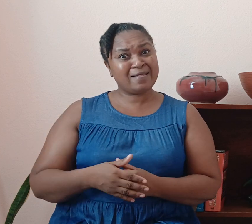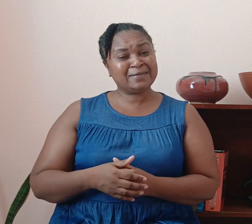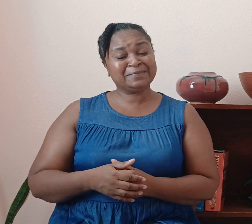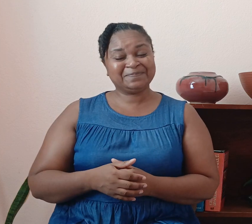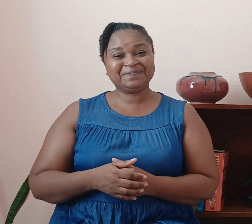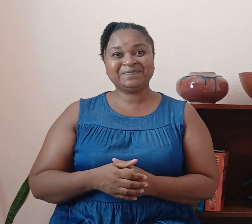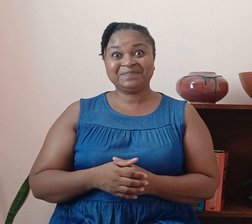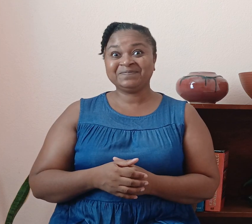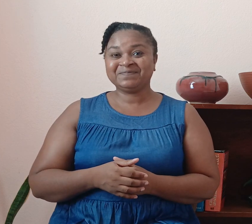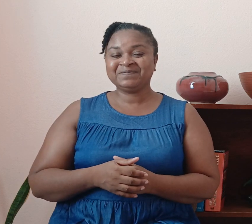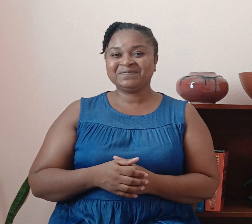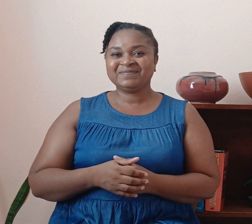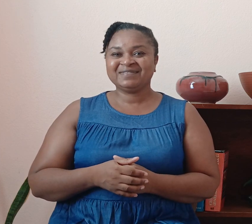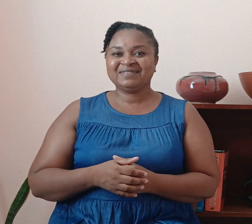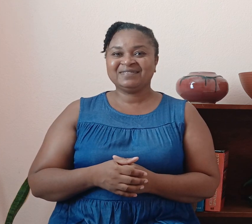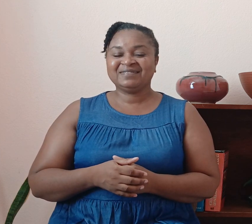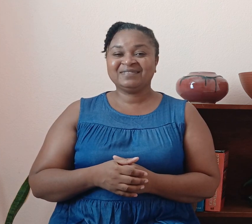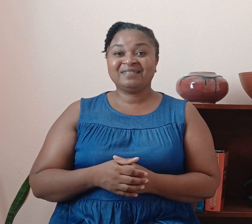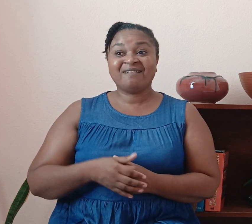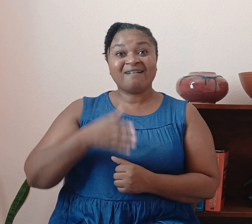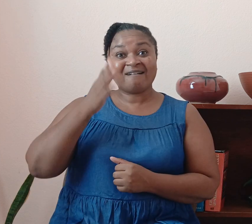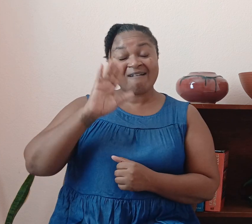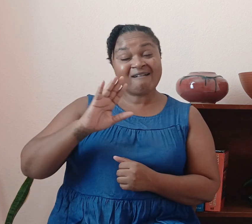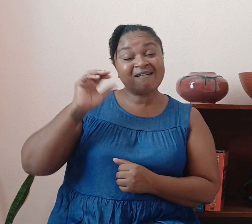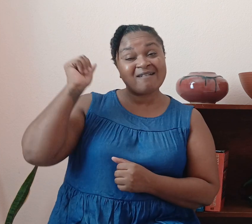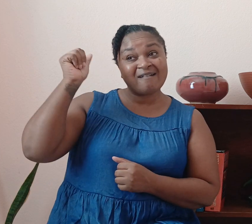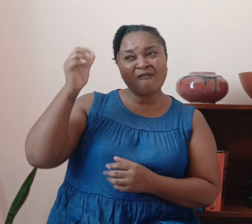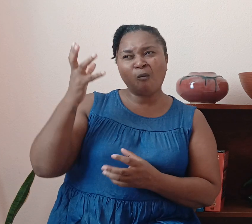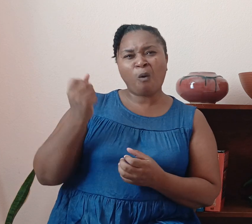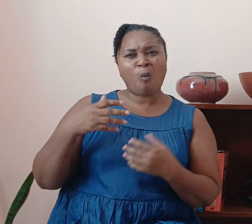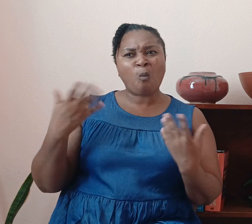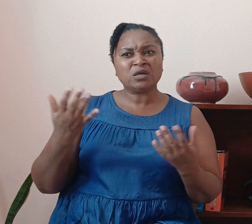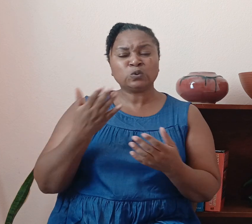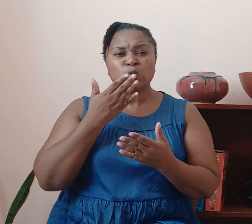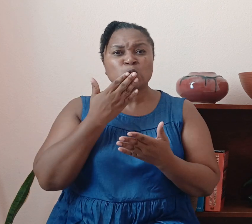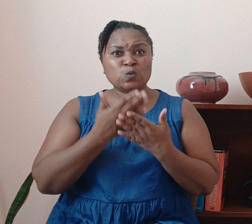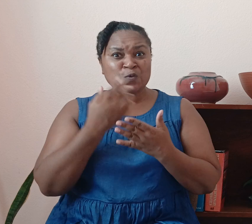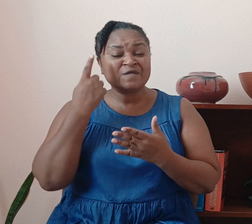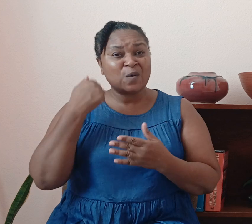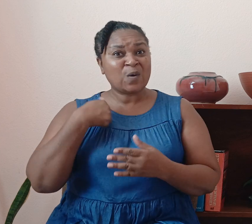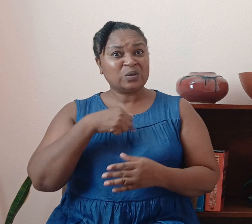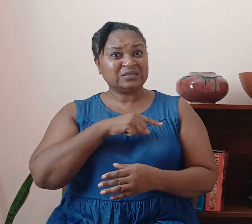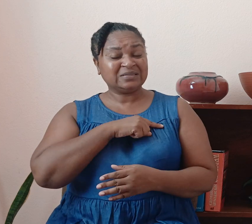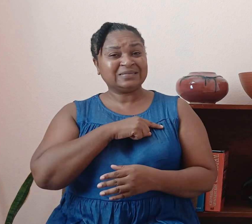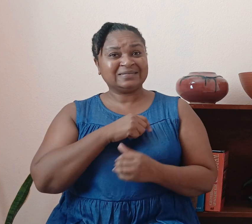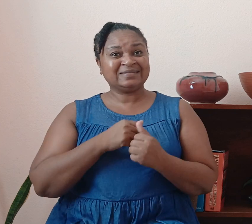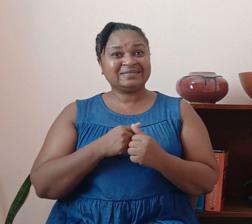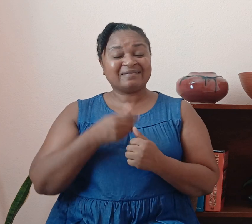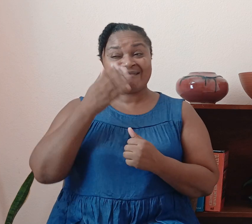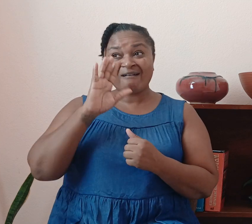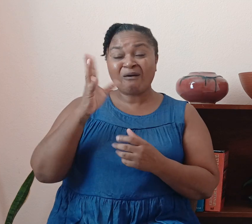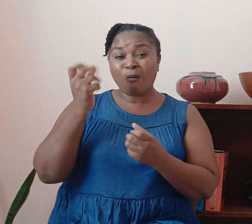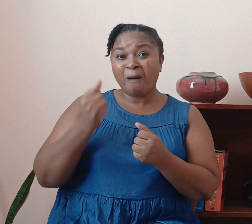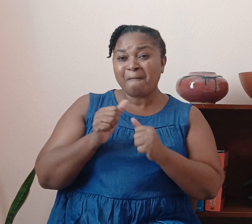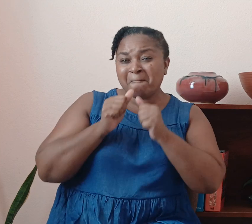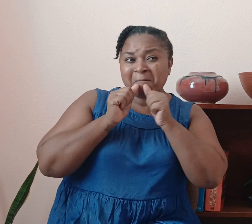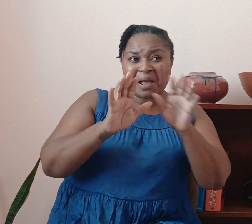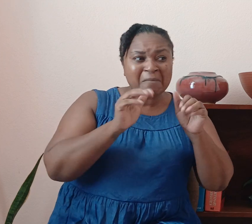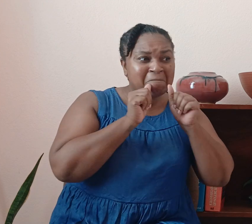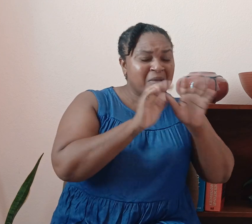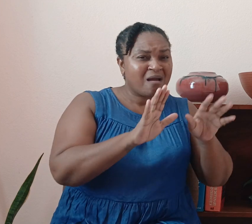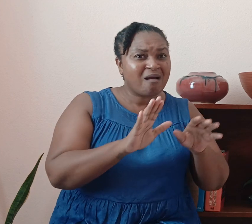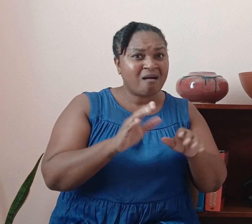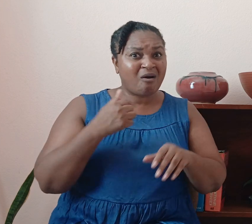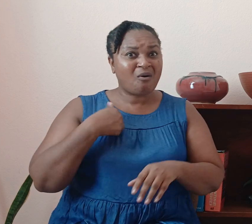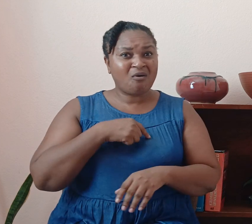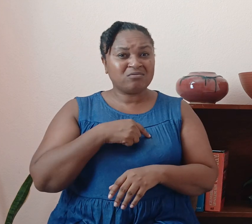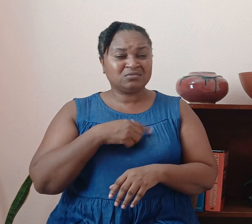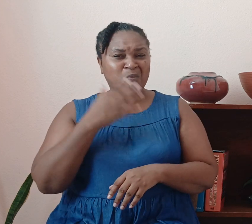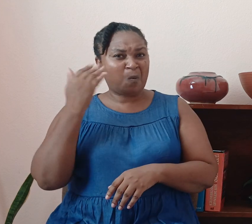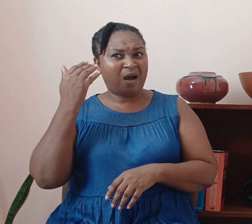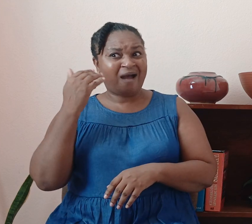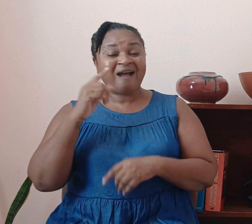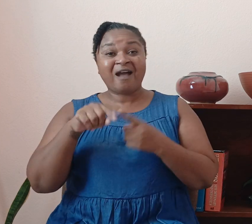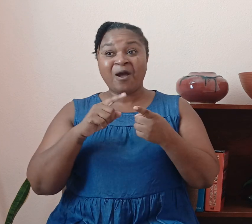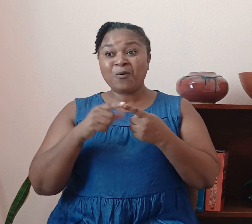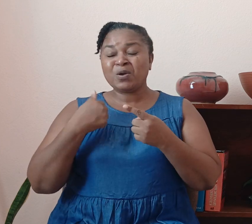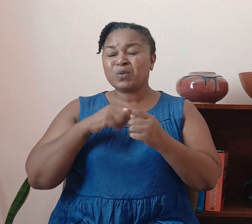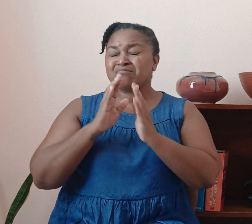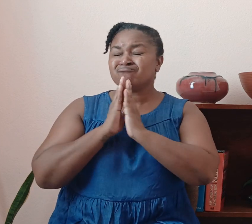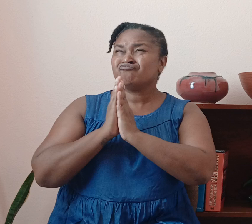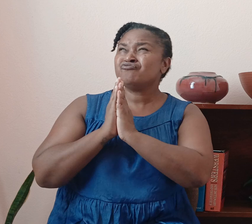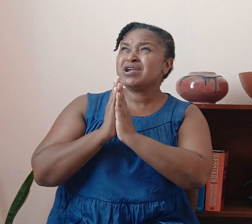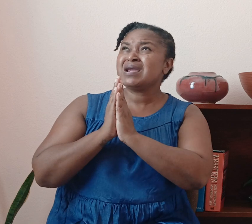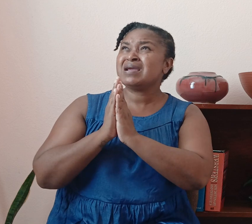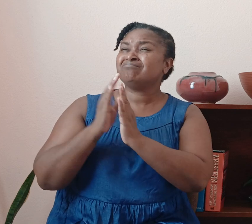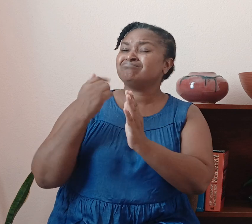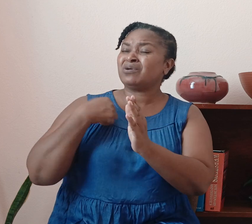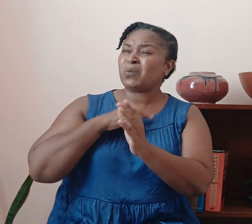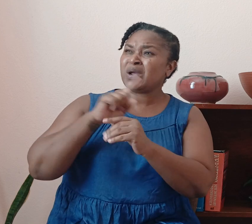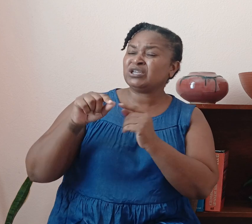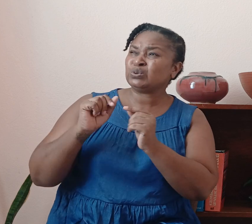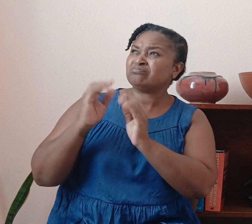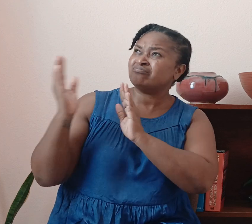God wants what is good for us. He wants to bless us, so when we pray, we should approach God with